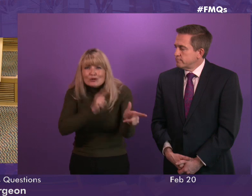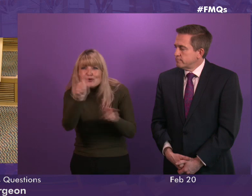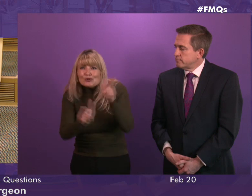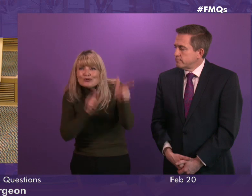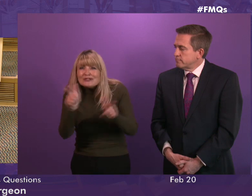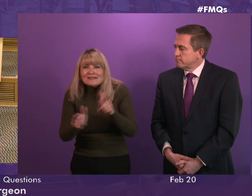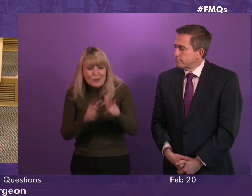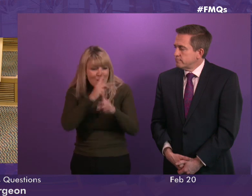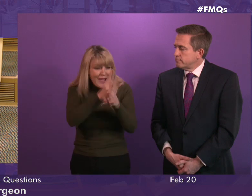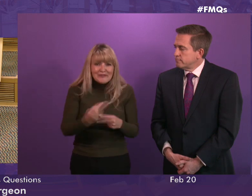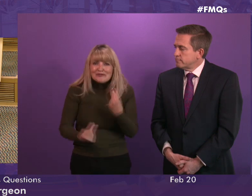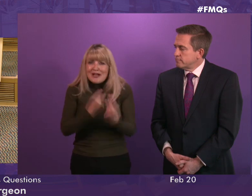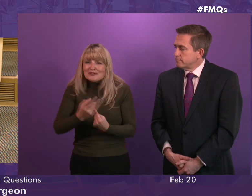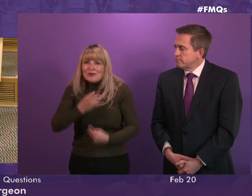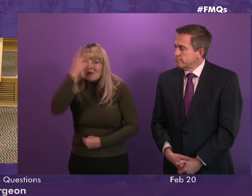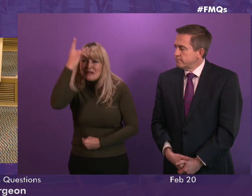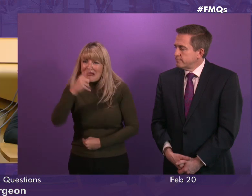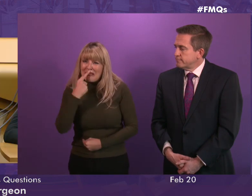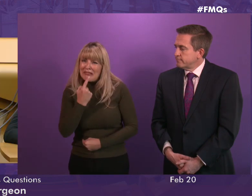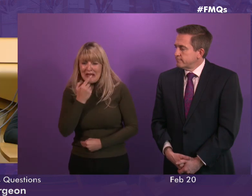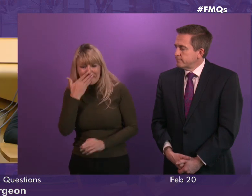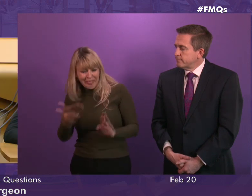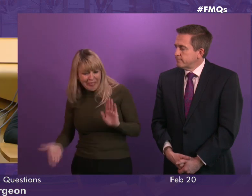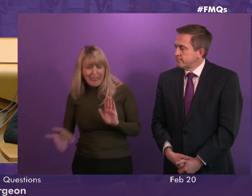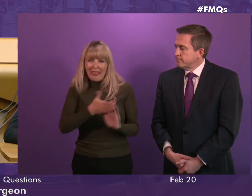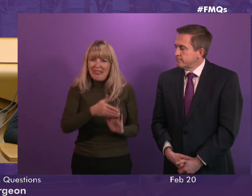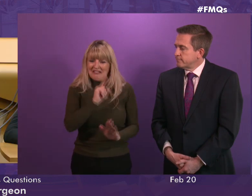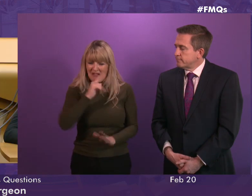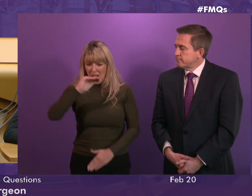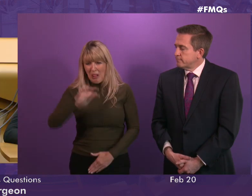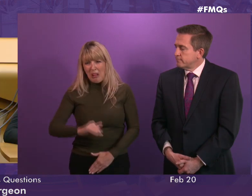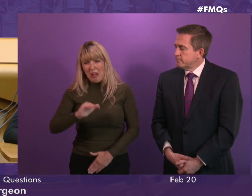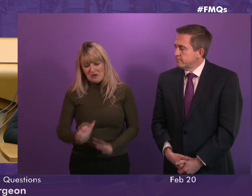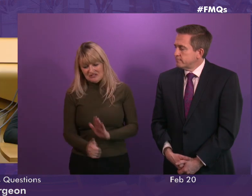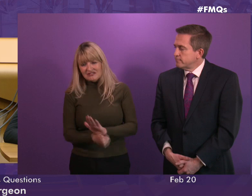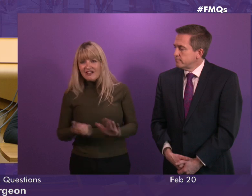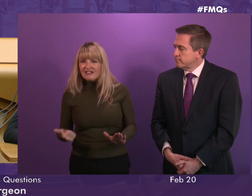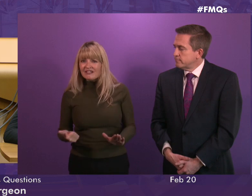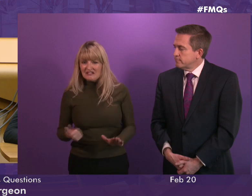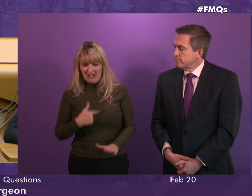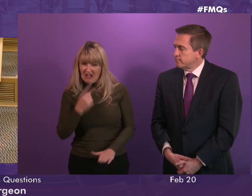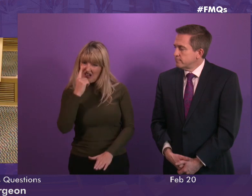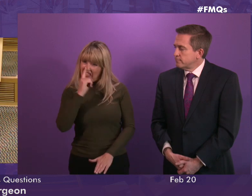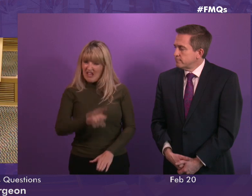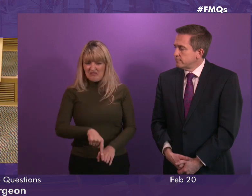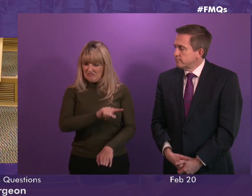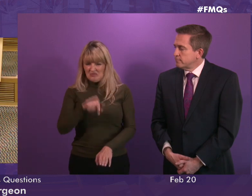restaurants and hotels, and imply that those people are not welcome here. That is shocking